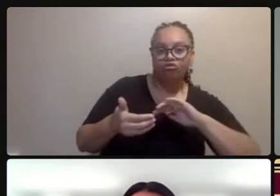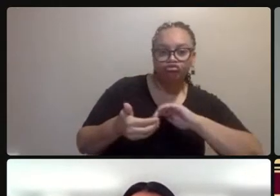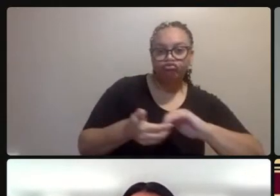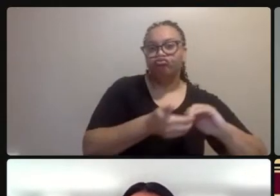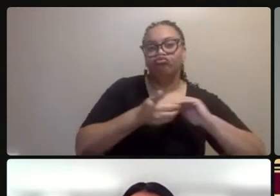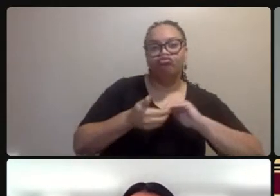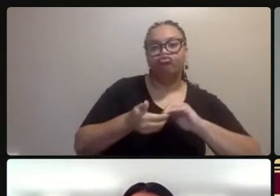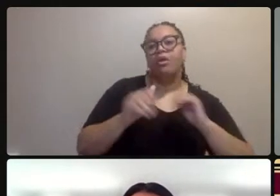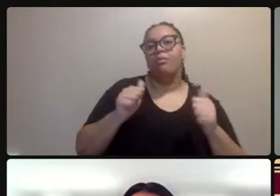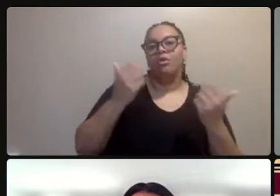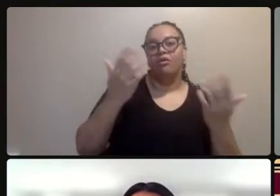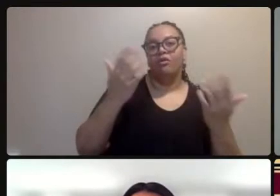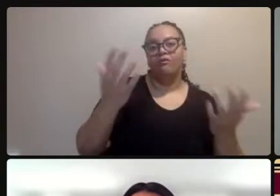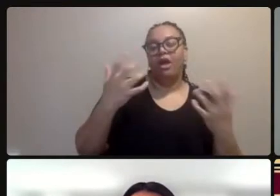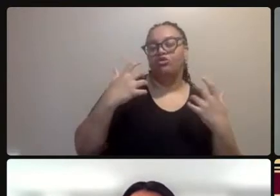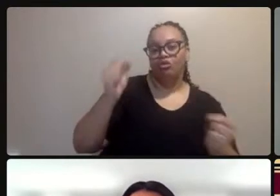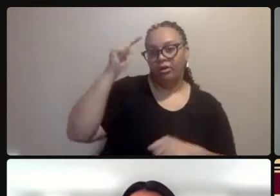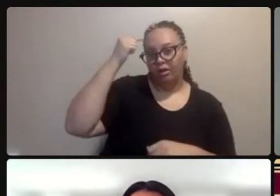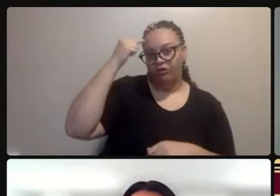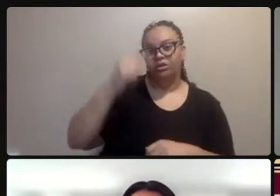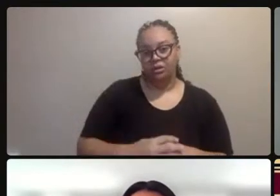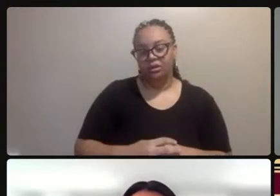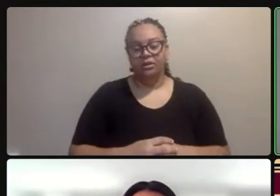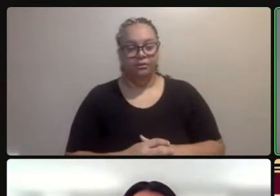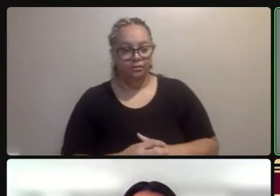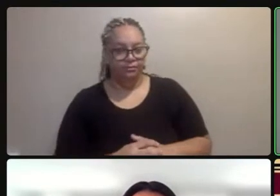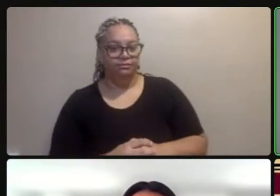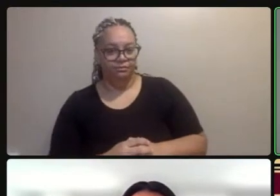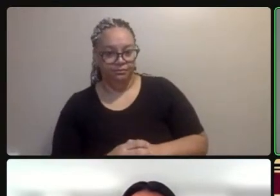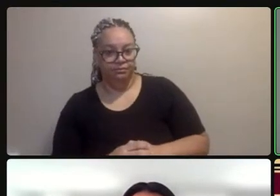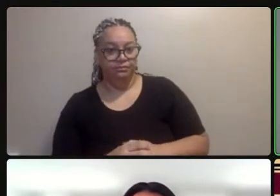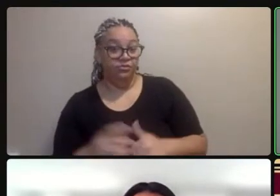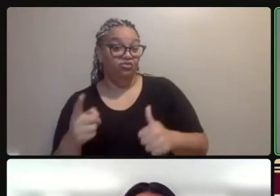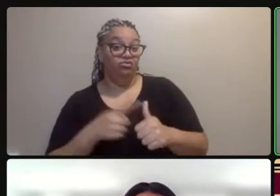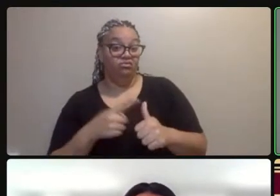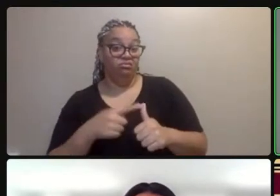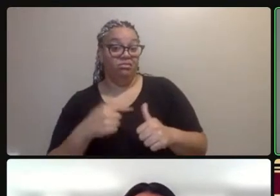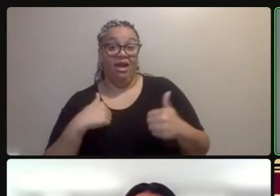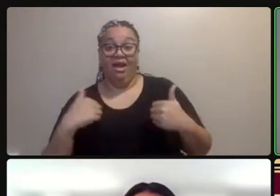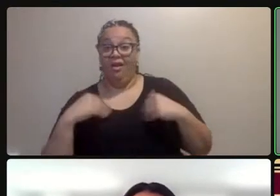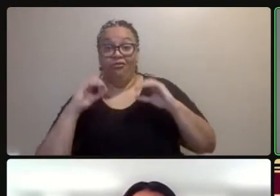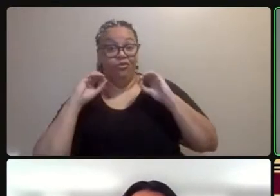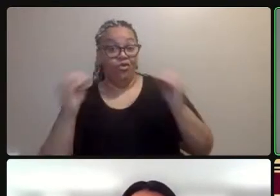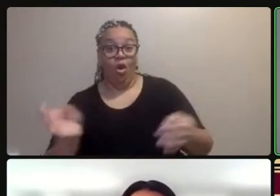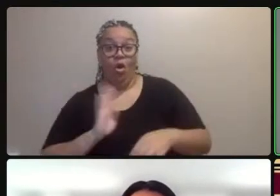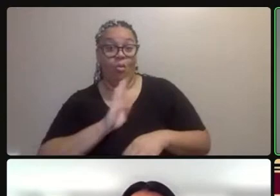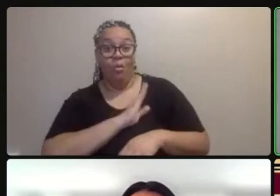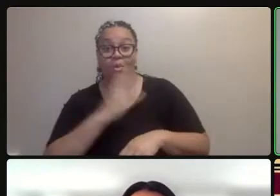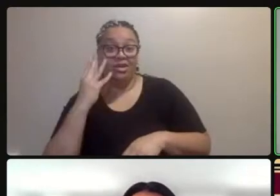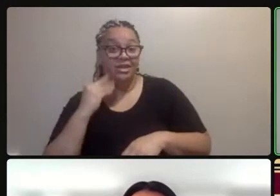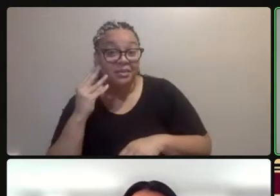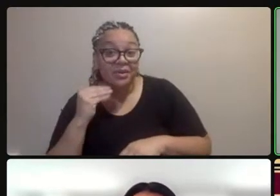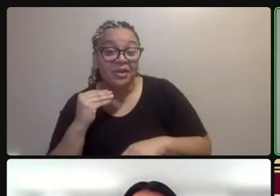YOUR LEADERSHIP OR BOARD EXPERIENCE SO THAT WE'RE ABLE